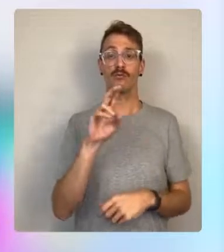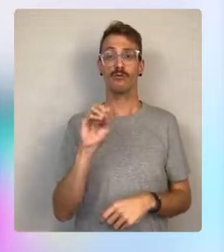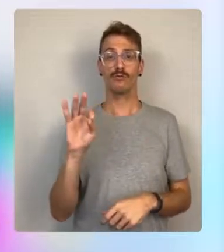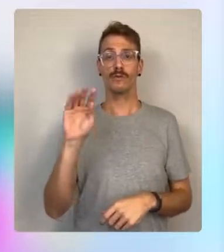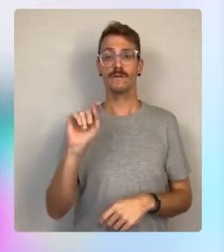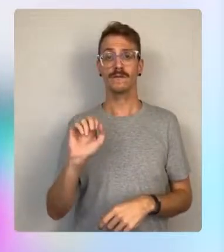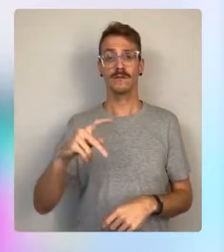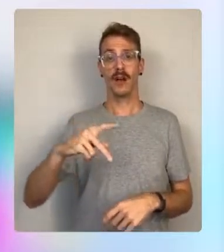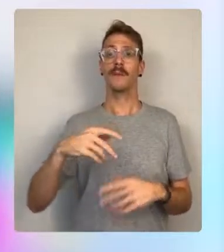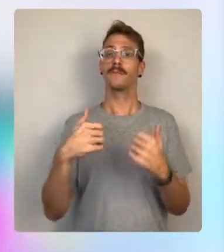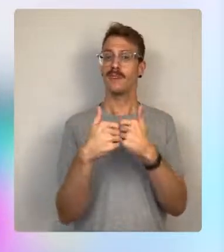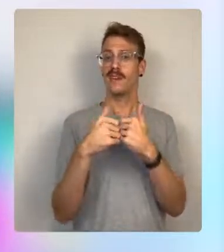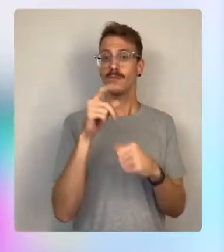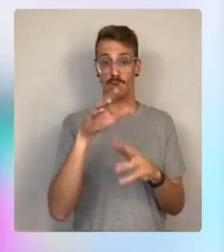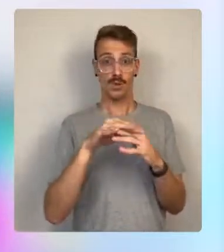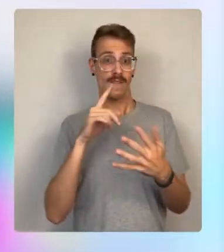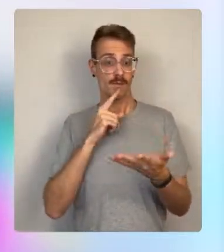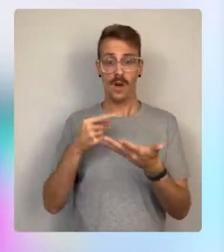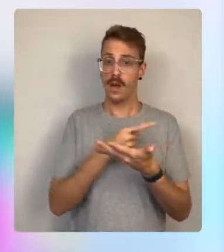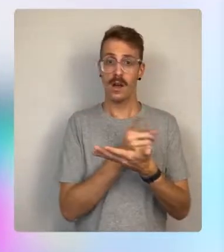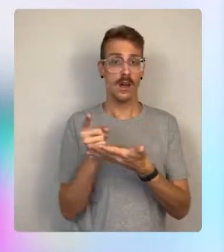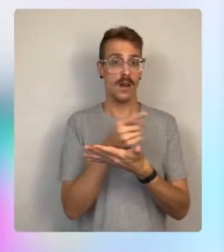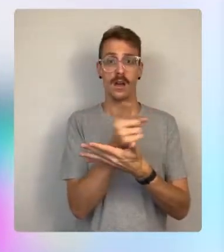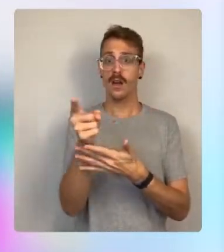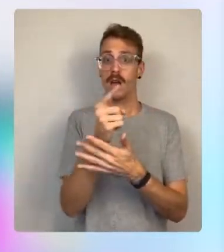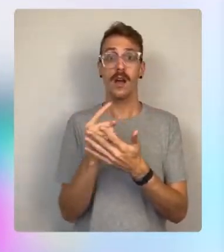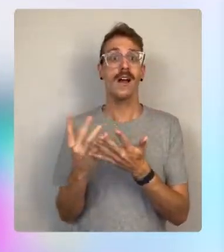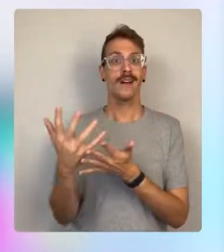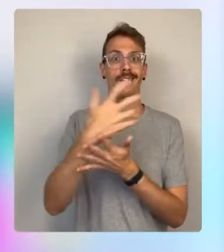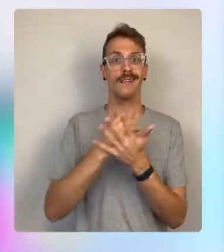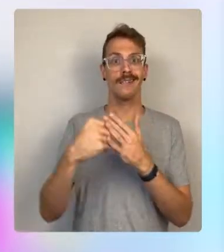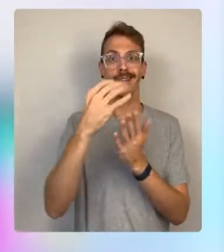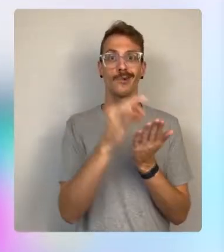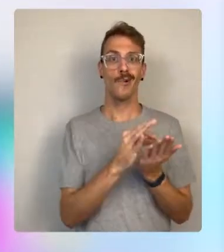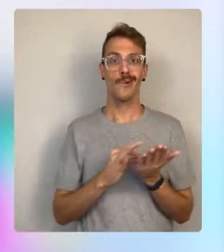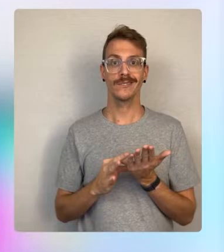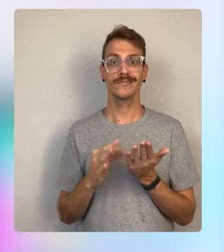where you'll need to navigate the environment to collect the most coins. You'll be able to dress your character,